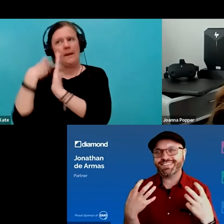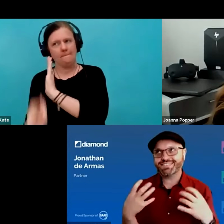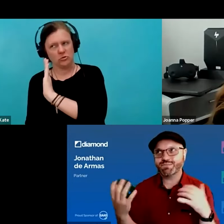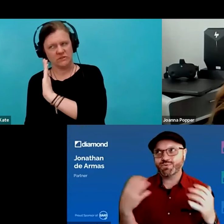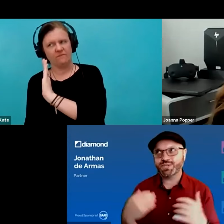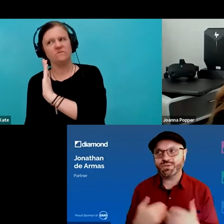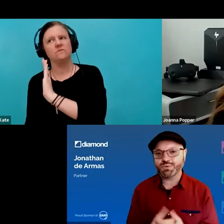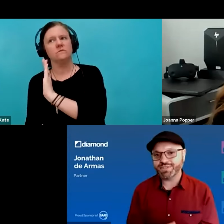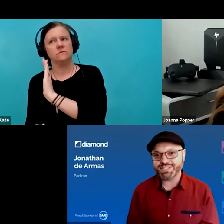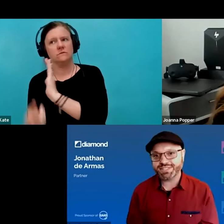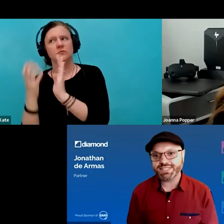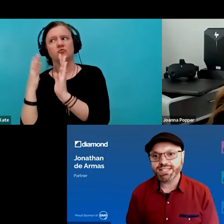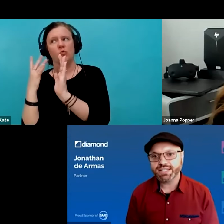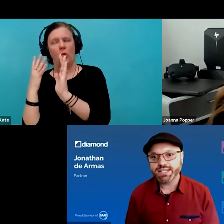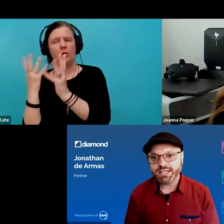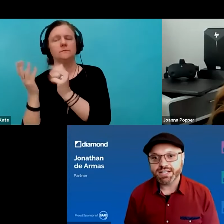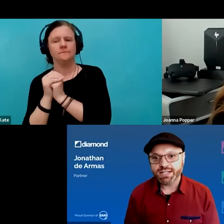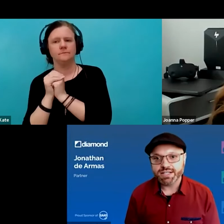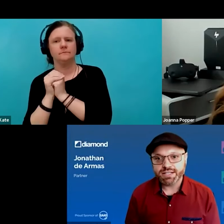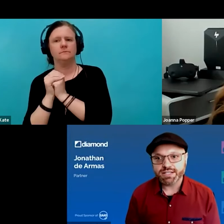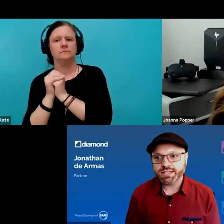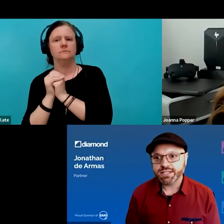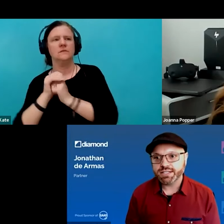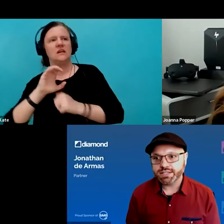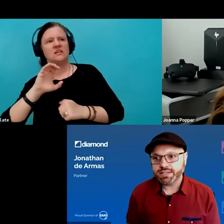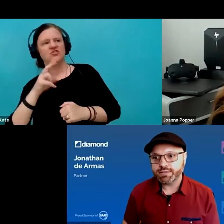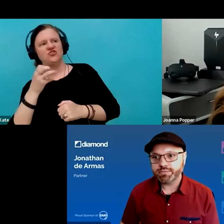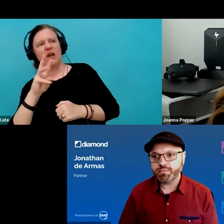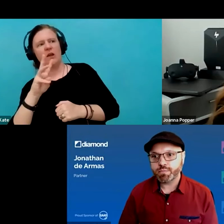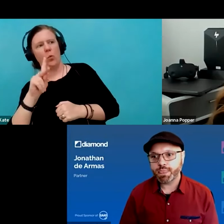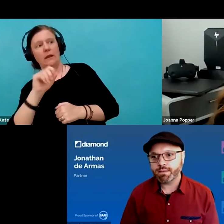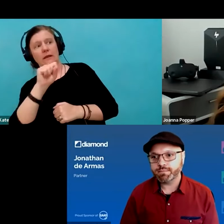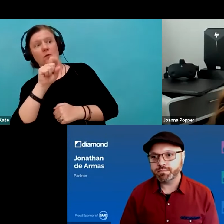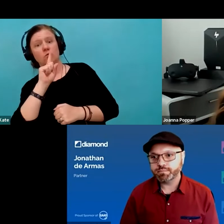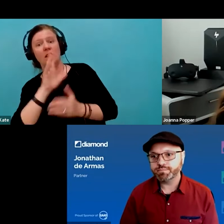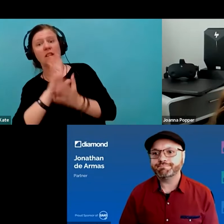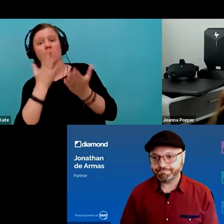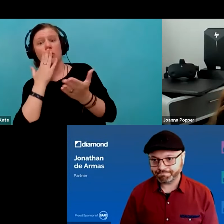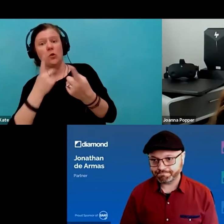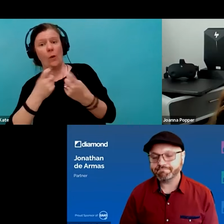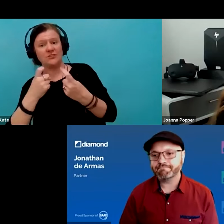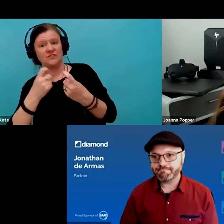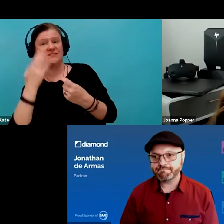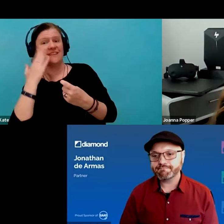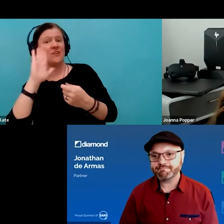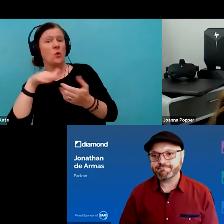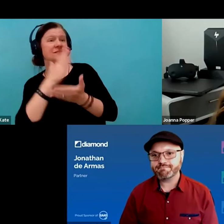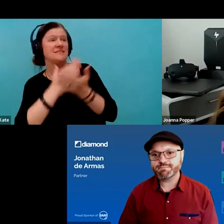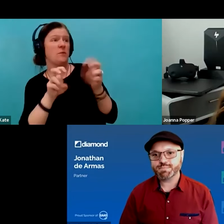Jonathan de Armas: Some really cool features well Chadwick Turner: With that in mind, something I want to say is we have a lot of great questions leftover but I know that some of our panelists do have to